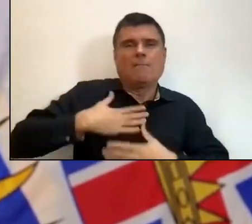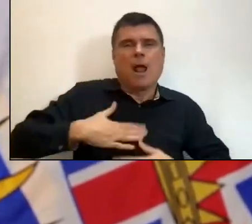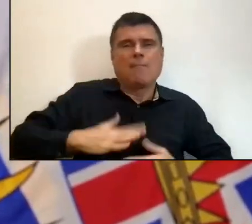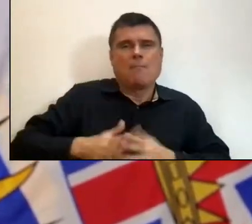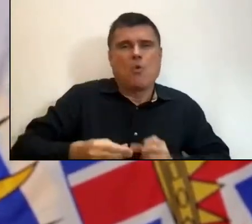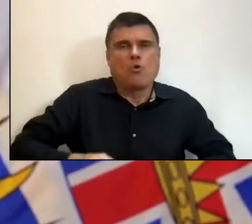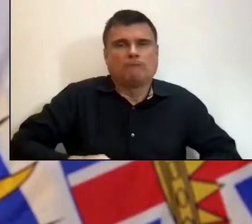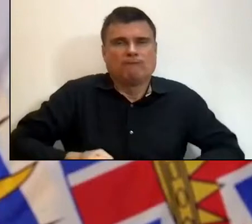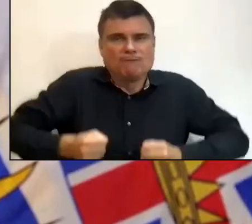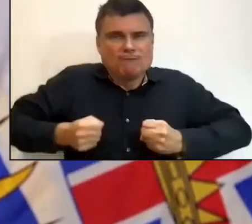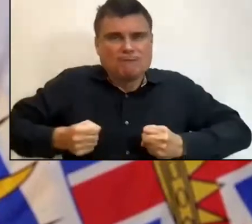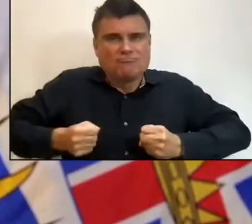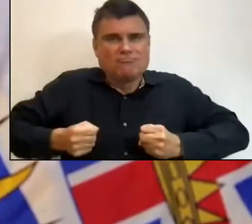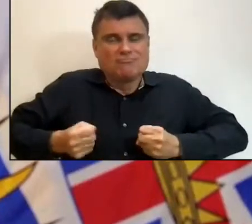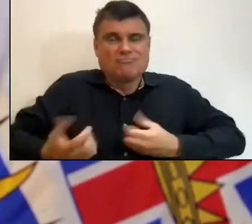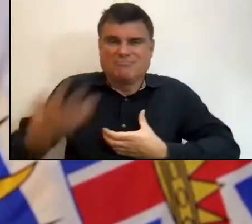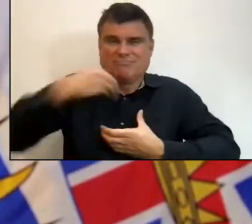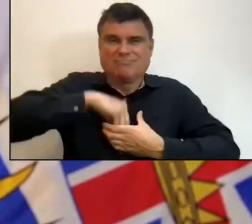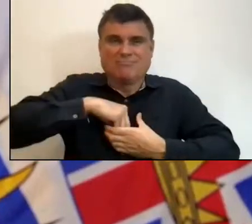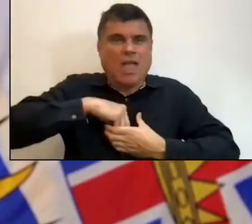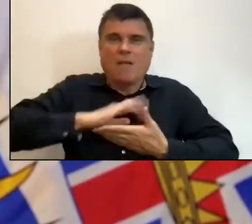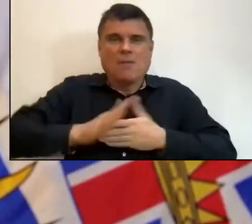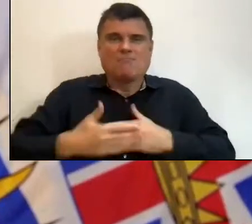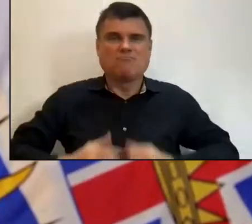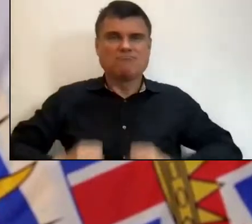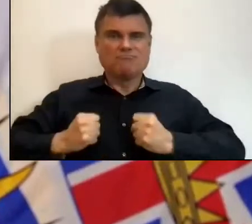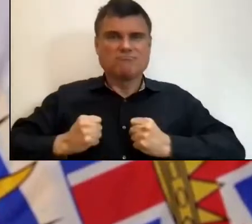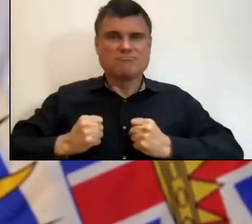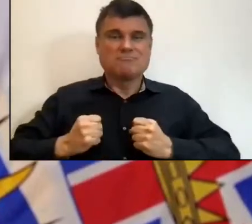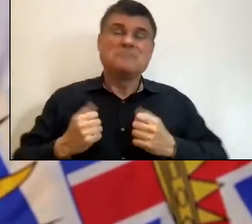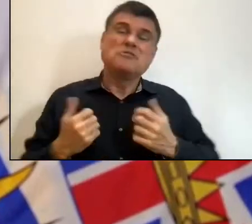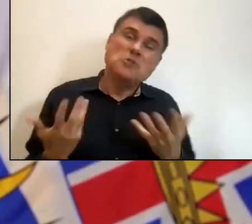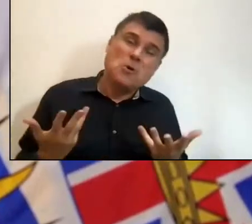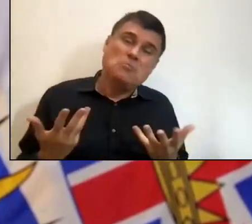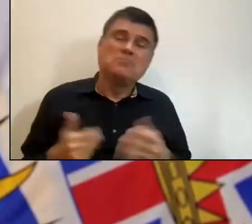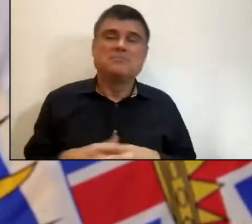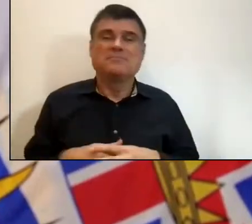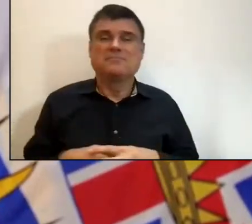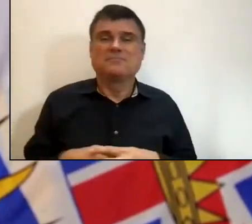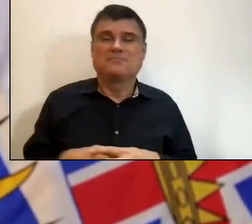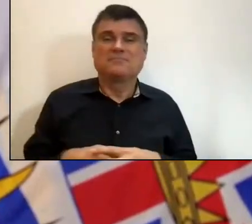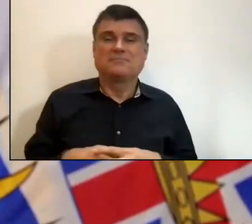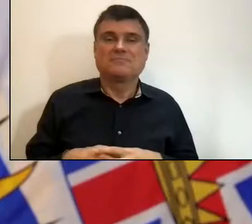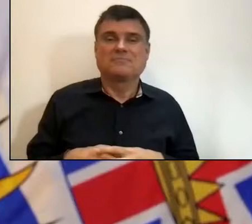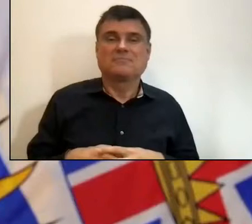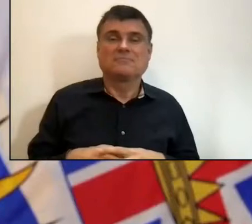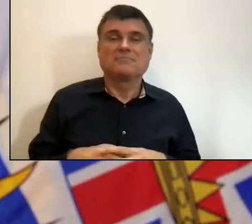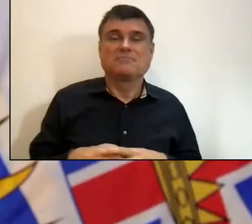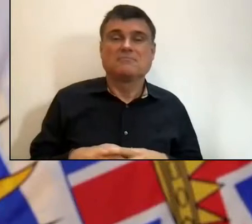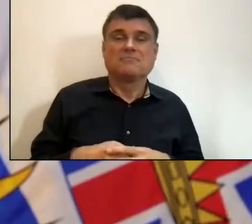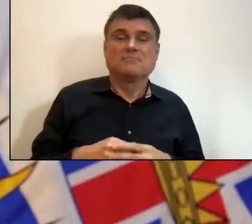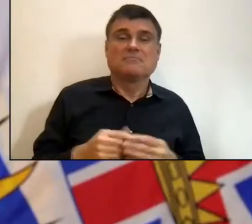It's not going to stop the spread of this variant that